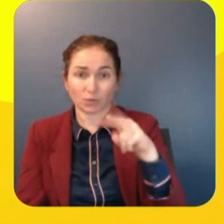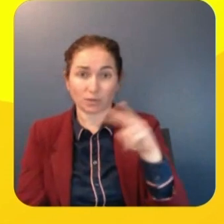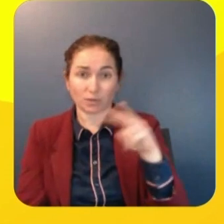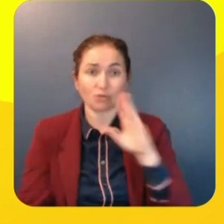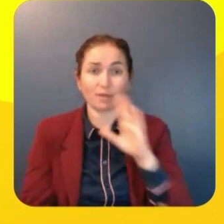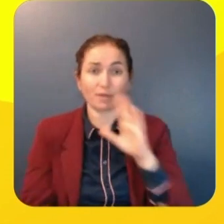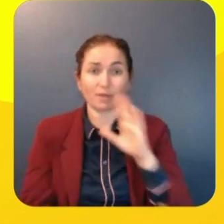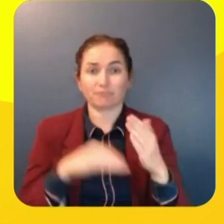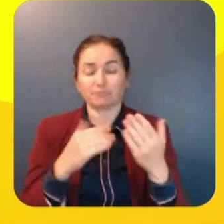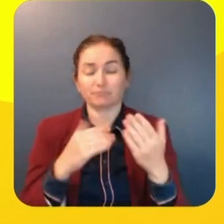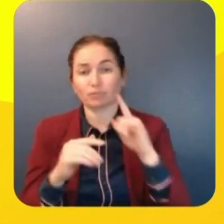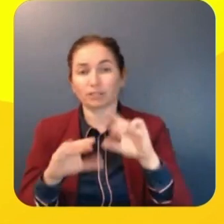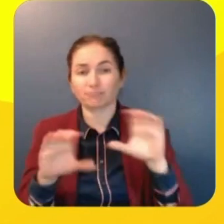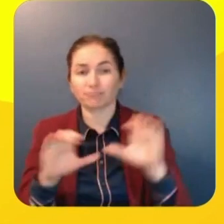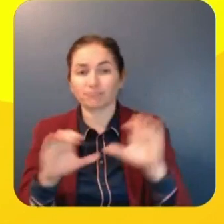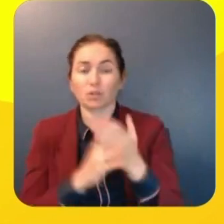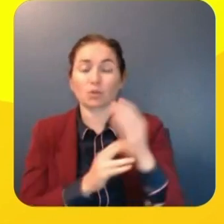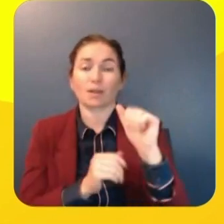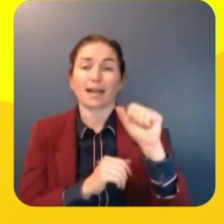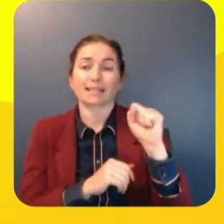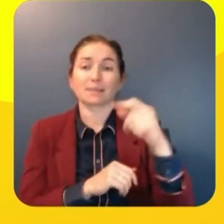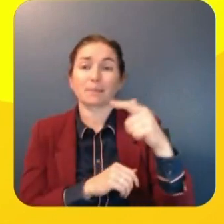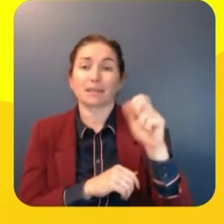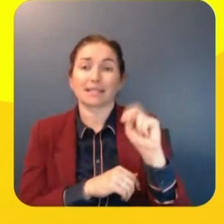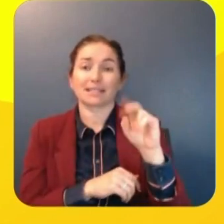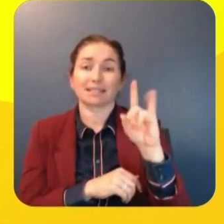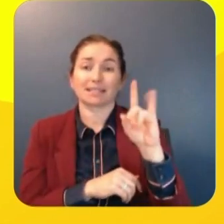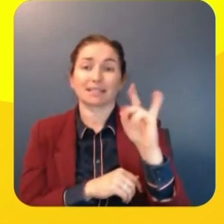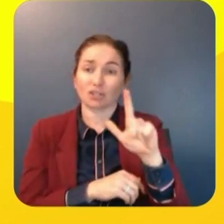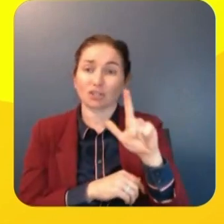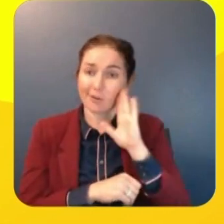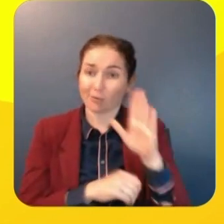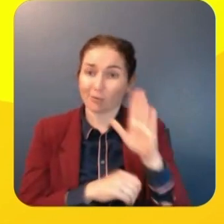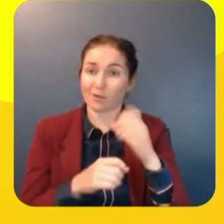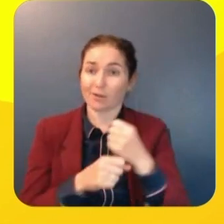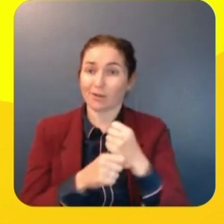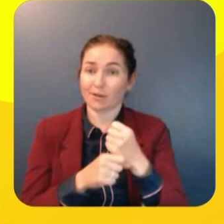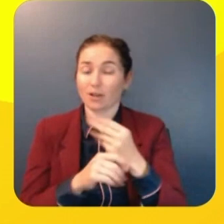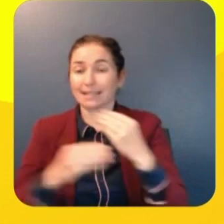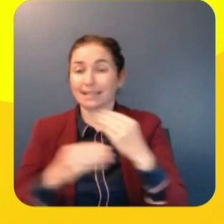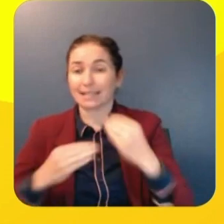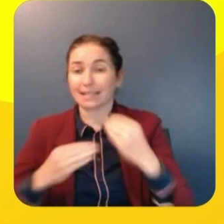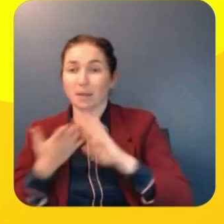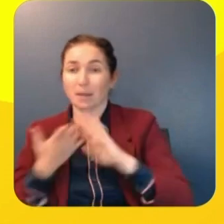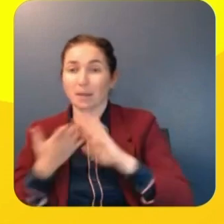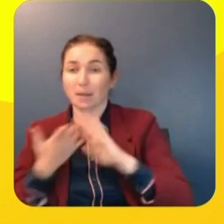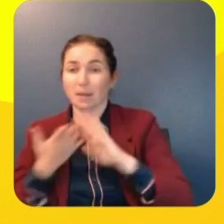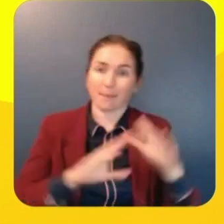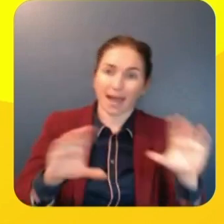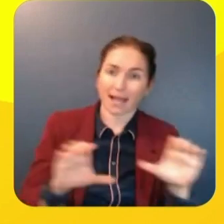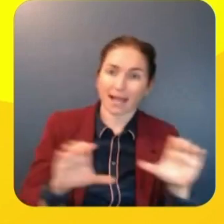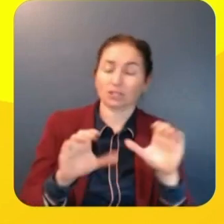this new organization will translate inspiration into action, operationalizing the Framework for DEI for Businesses.